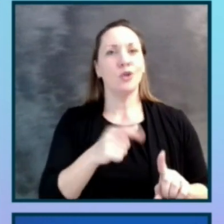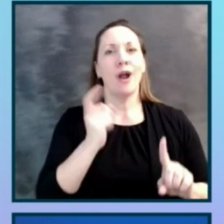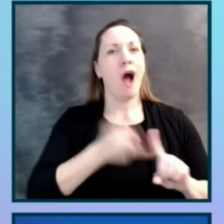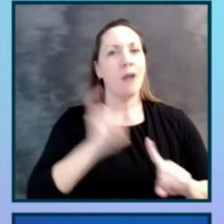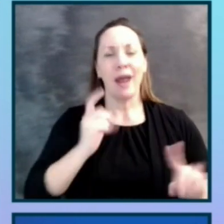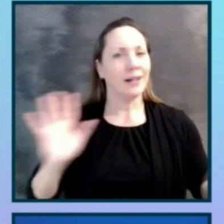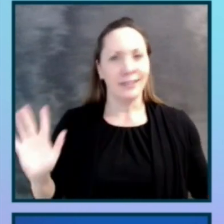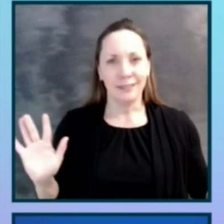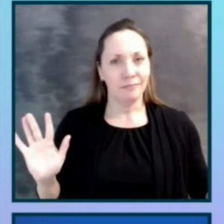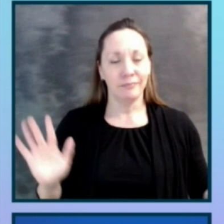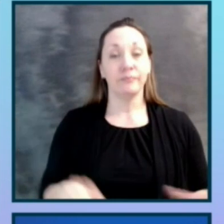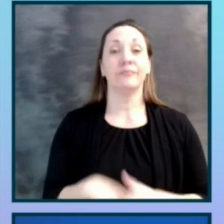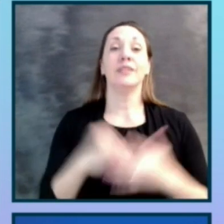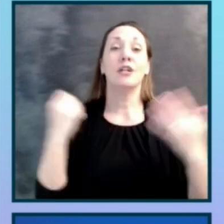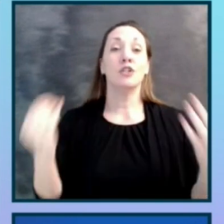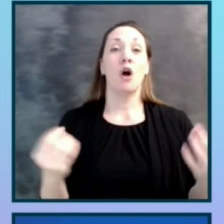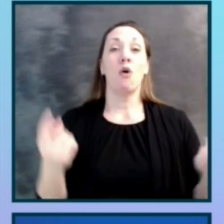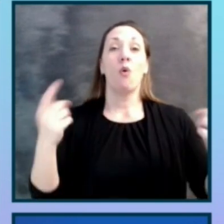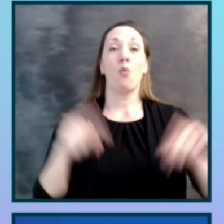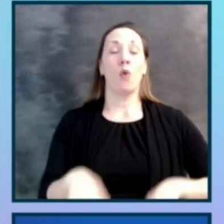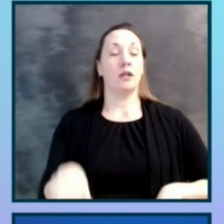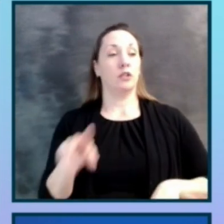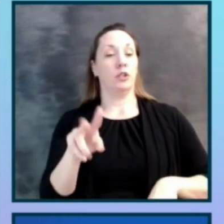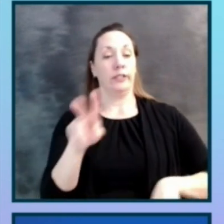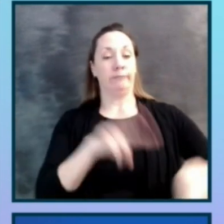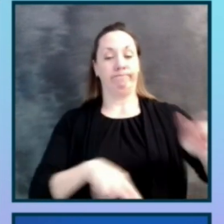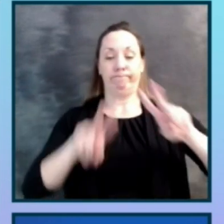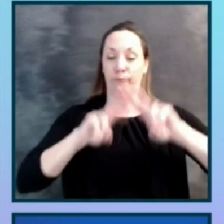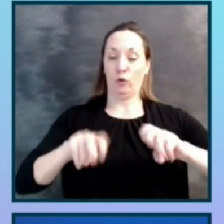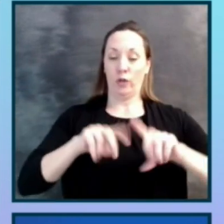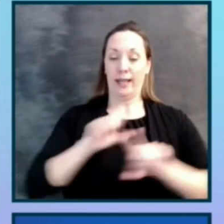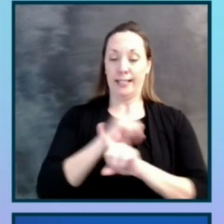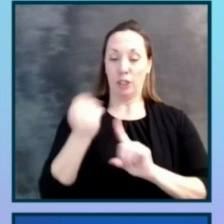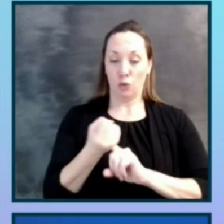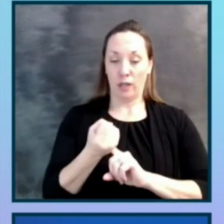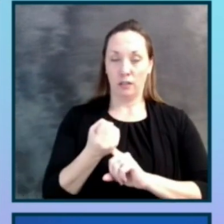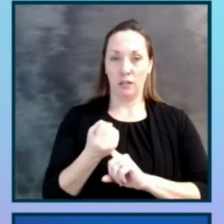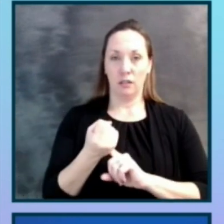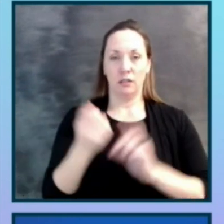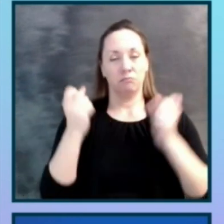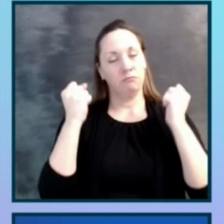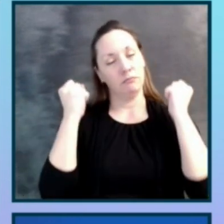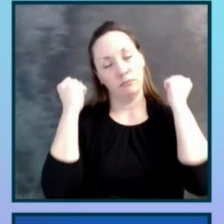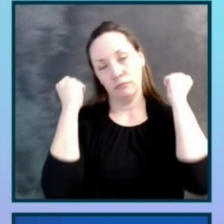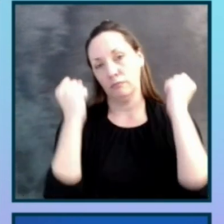So when you look at the situation and there's probably thousands and thousands of agencies,